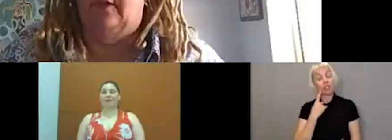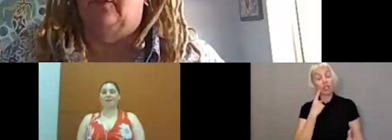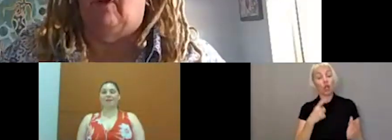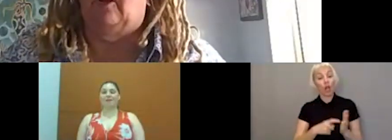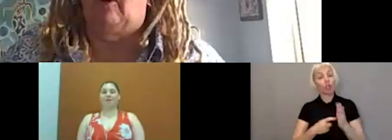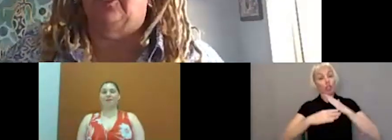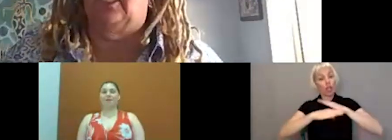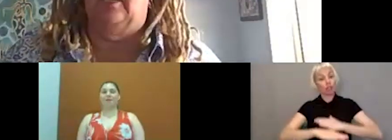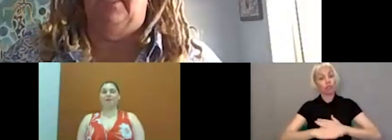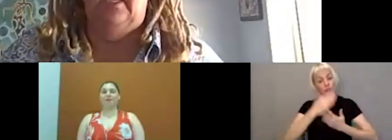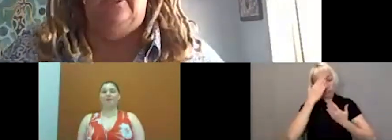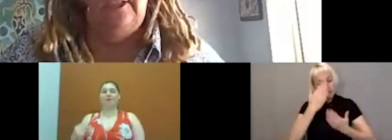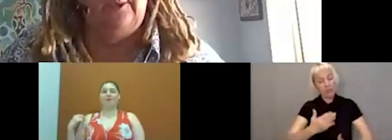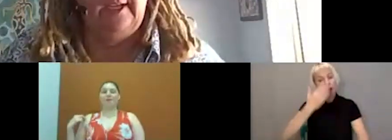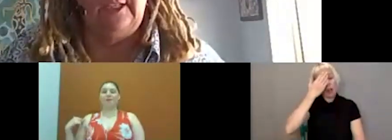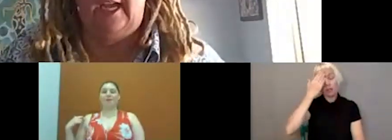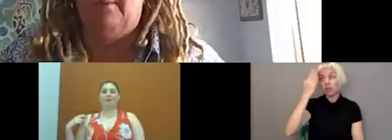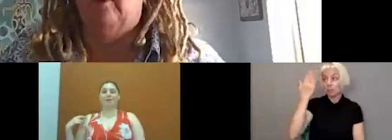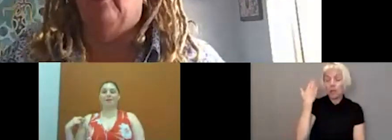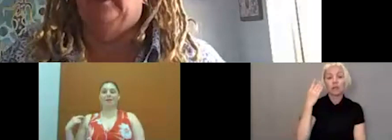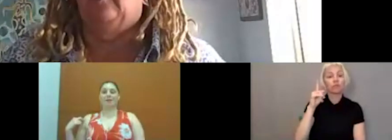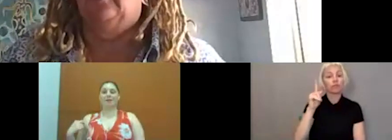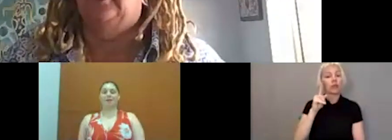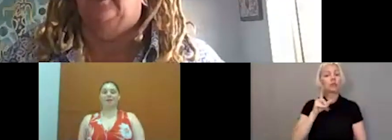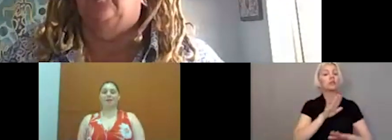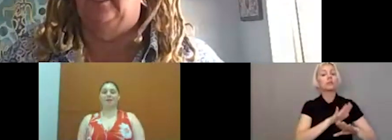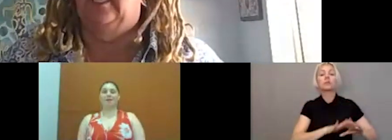of those right across New South Wales today, but more broadly across the country for us.